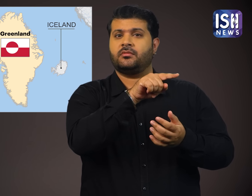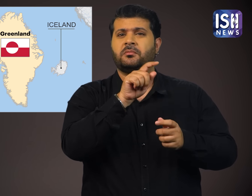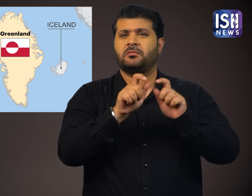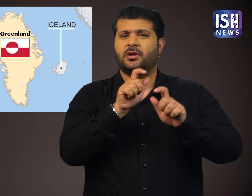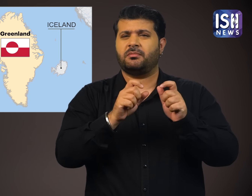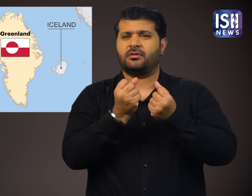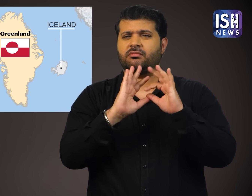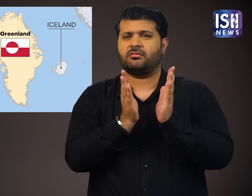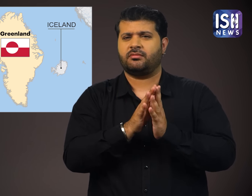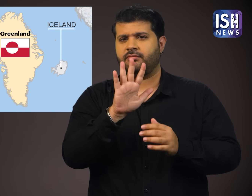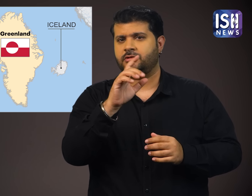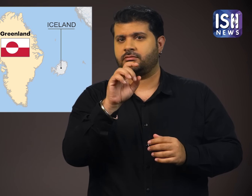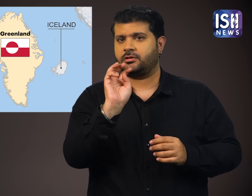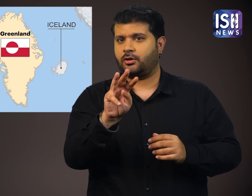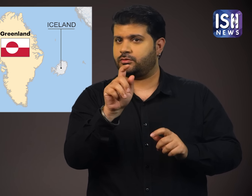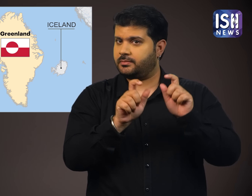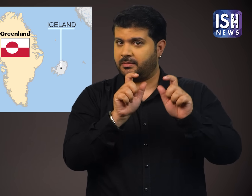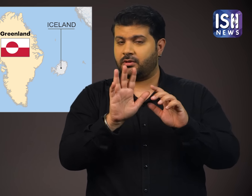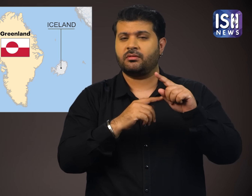It has a population of about 57,000 people.